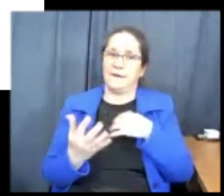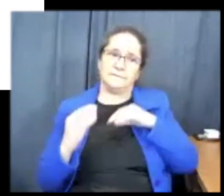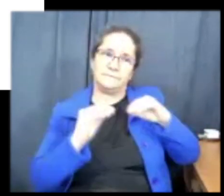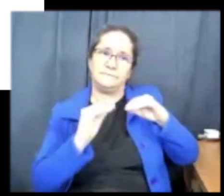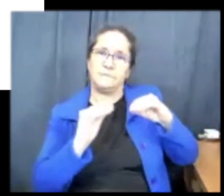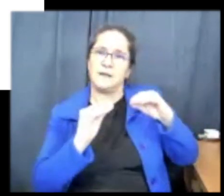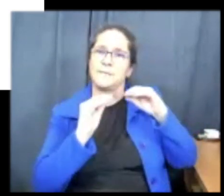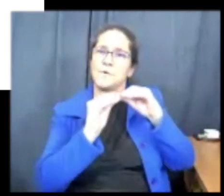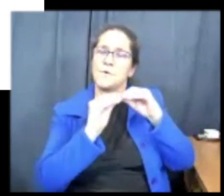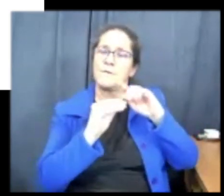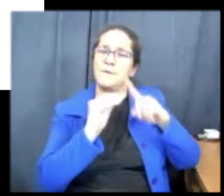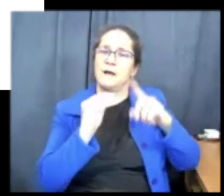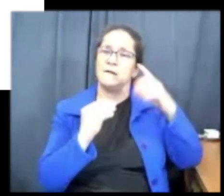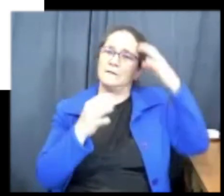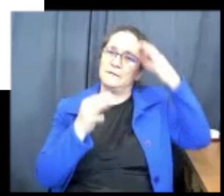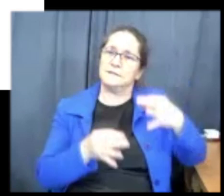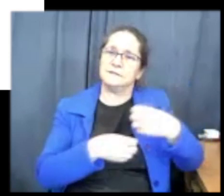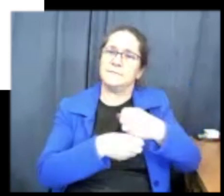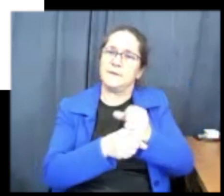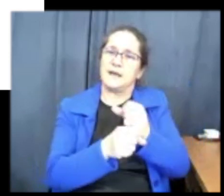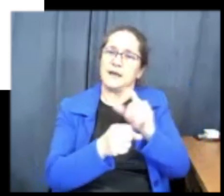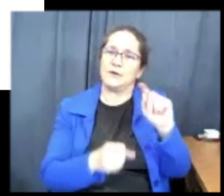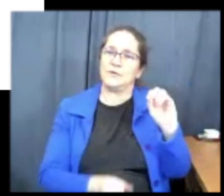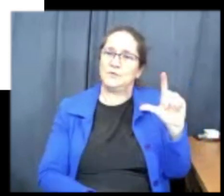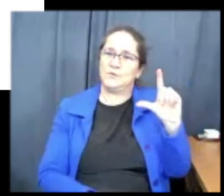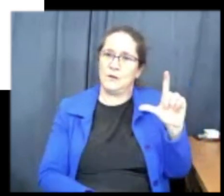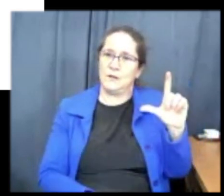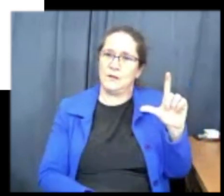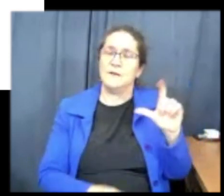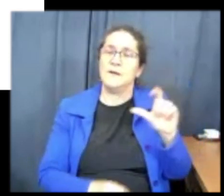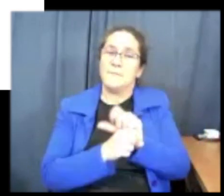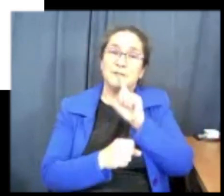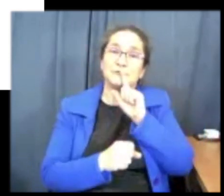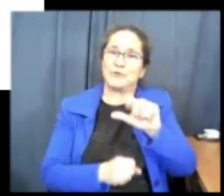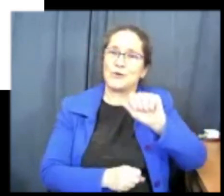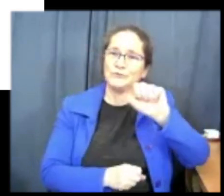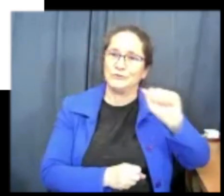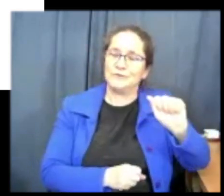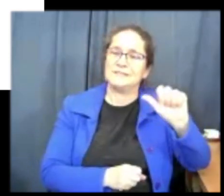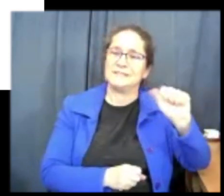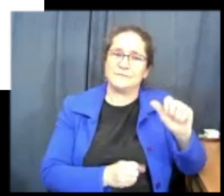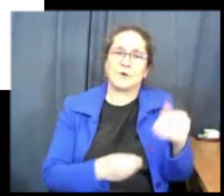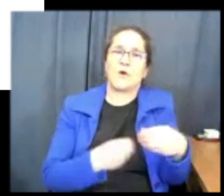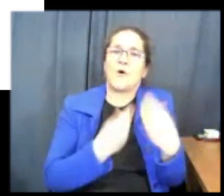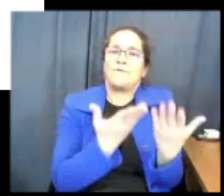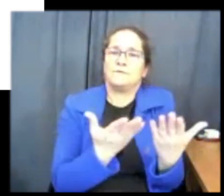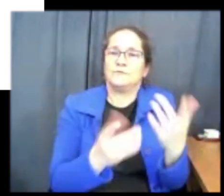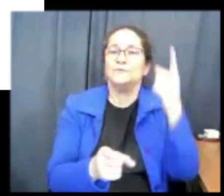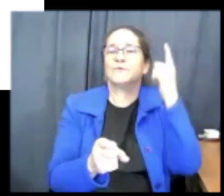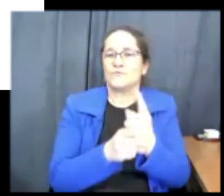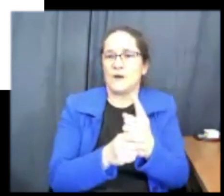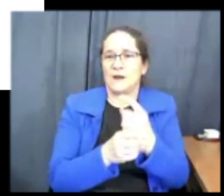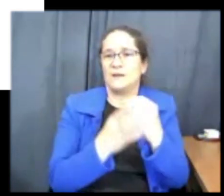that you are allowing the right students to take the alternate assessment test. Absolutely.